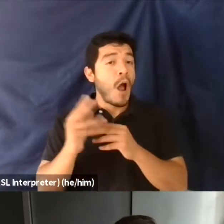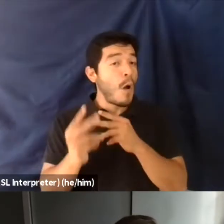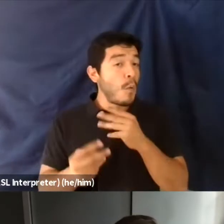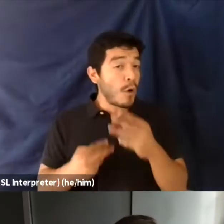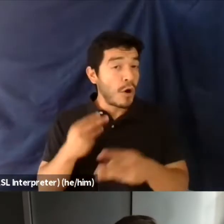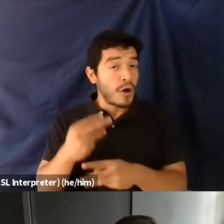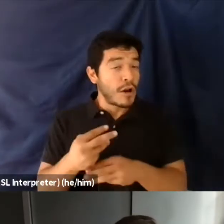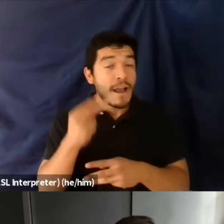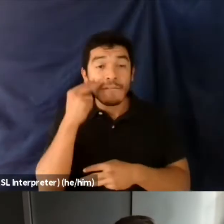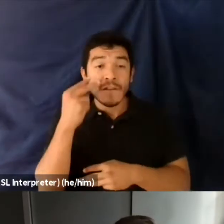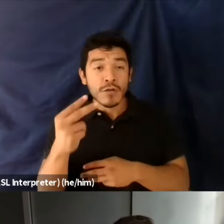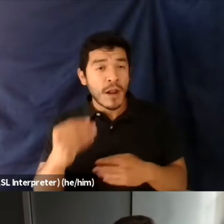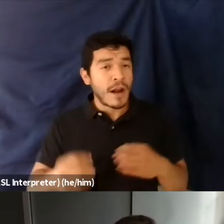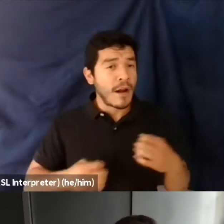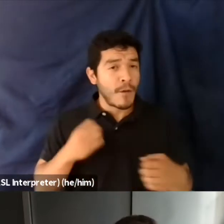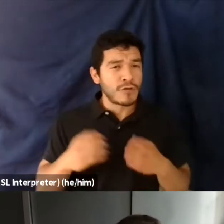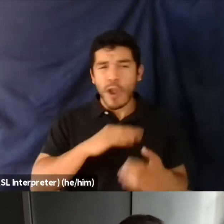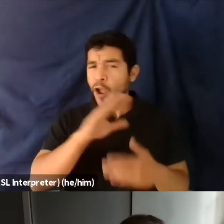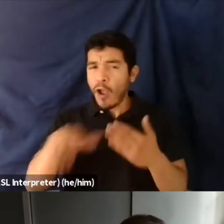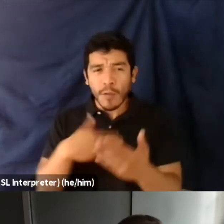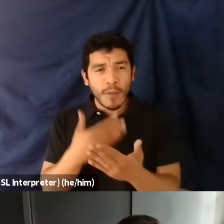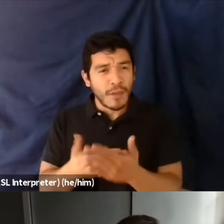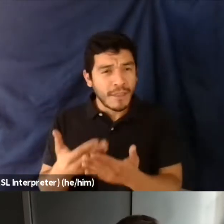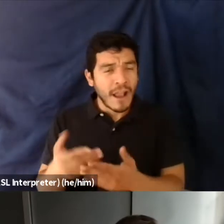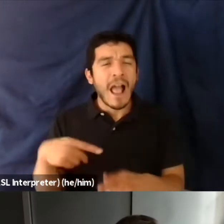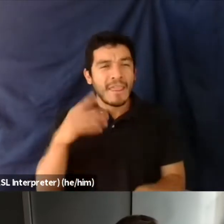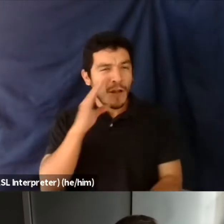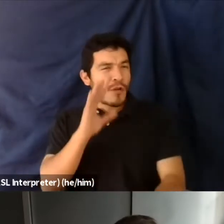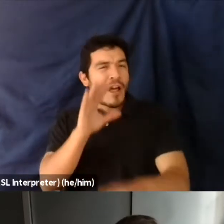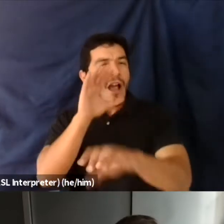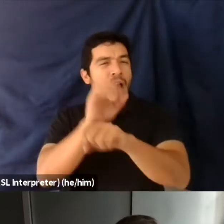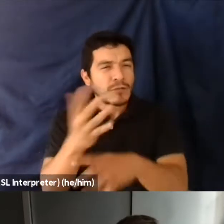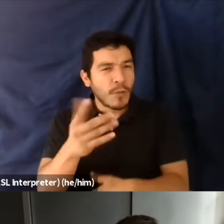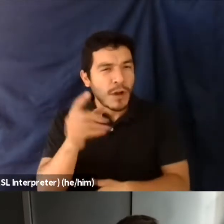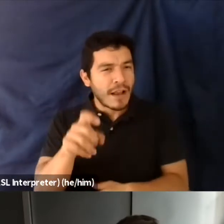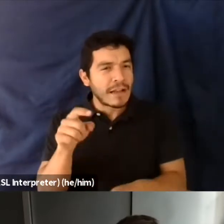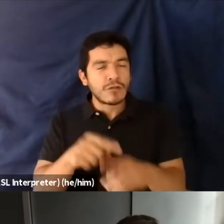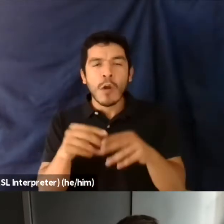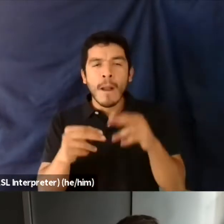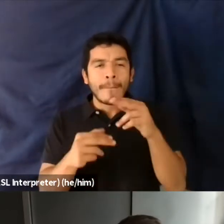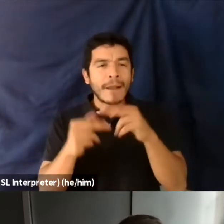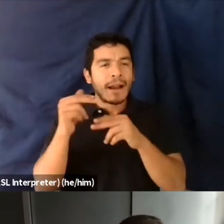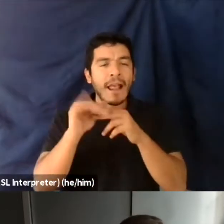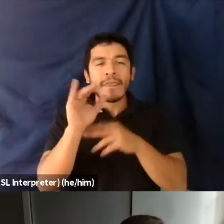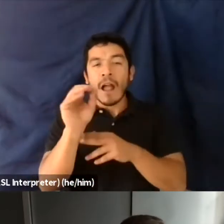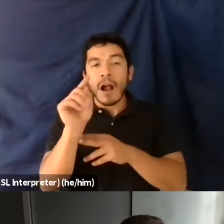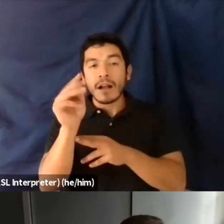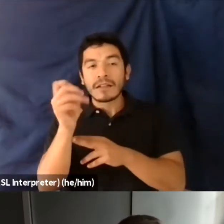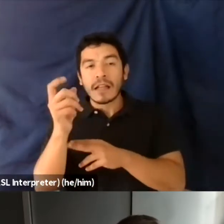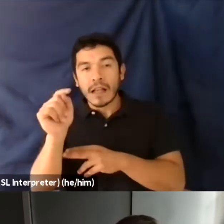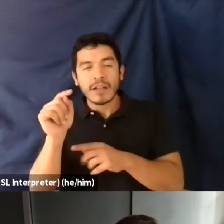all those things. And then we'll kind of capture what we need to build the context and to kind of give you the corners